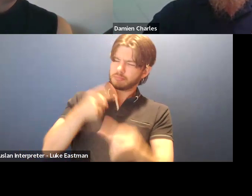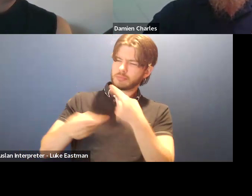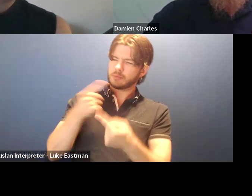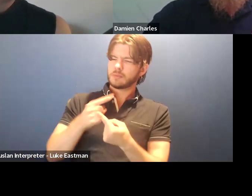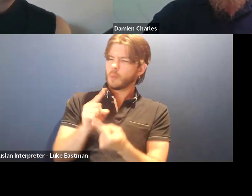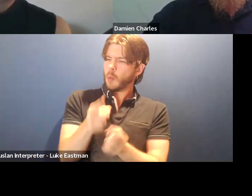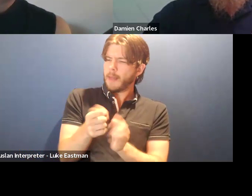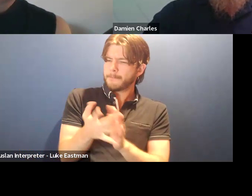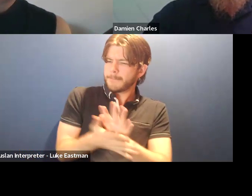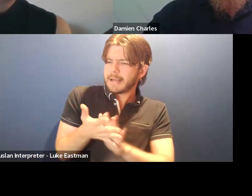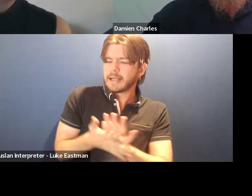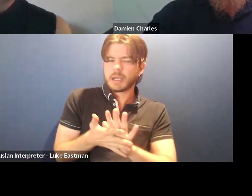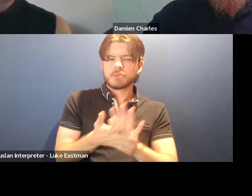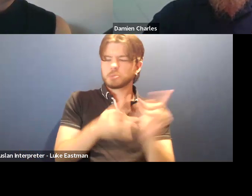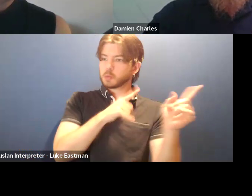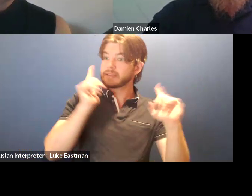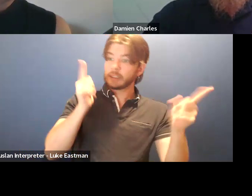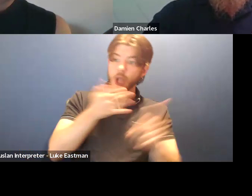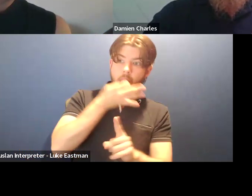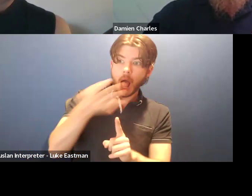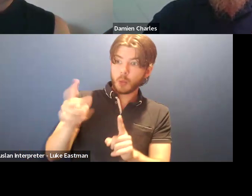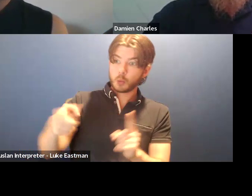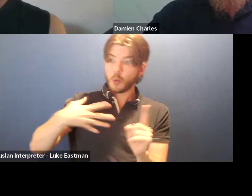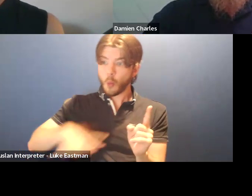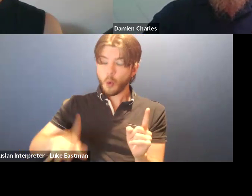or what would help you and what you